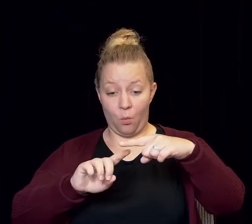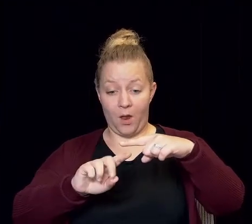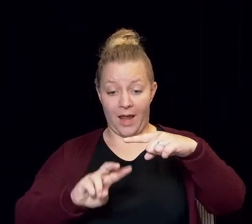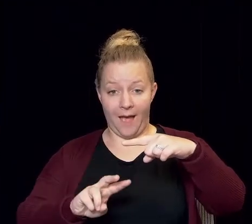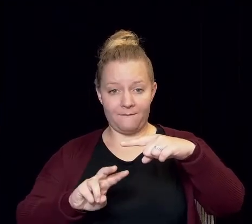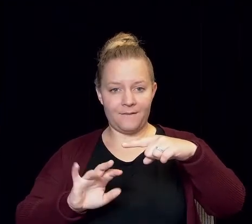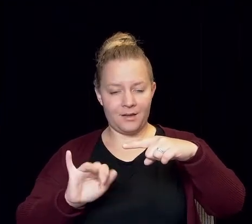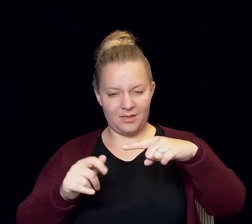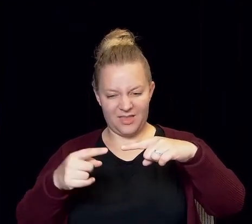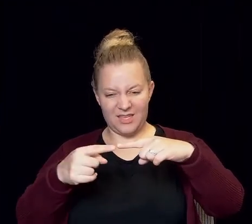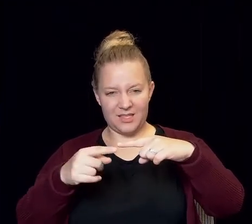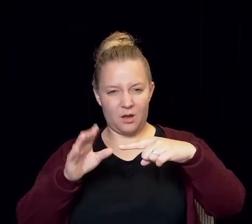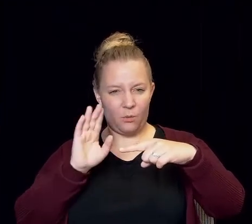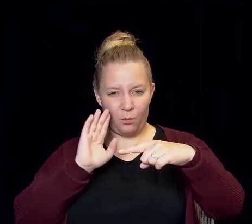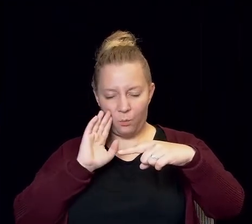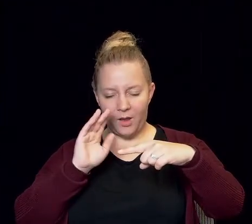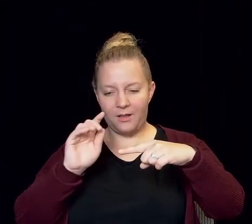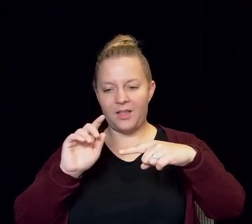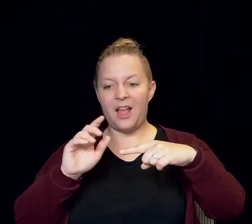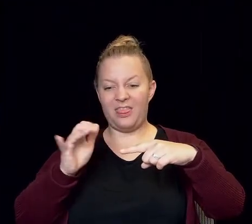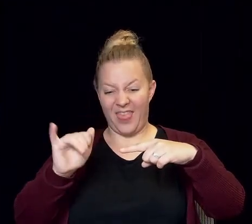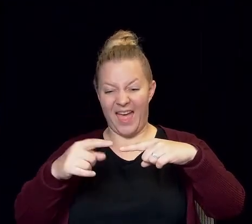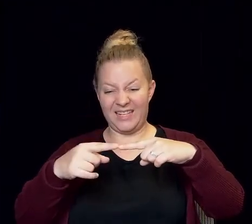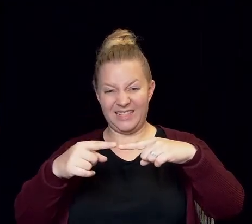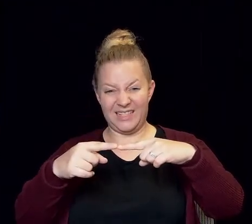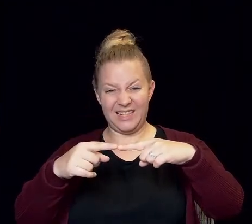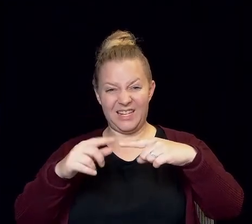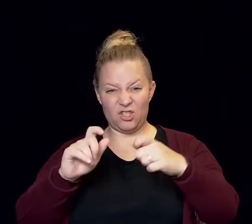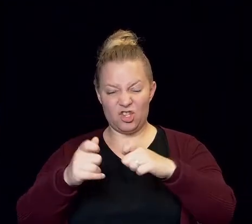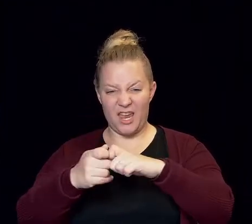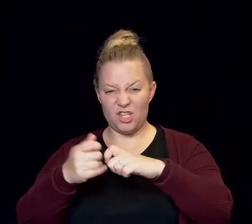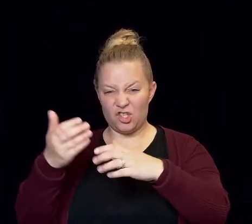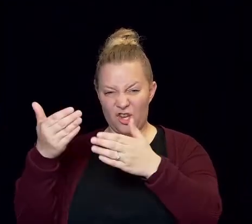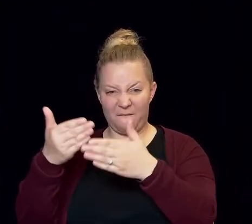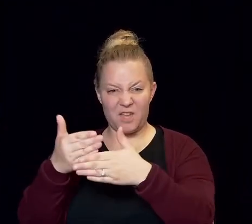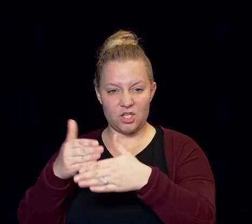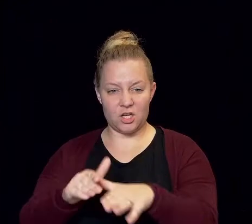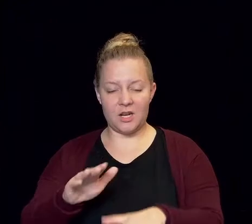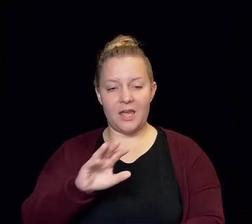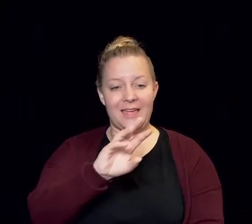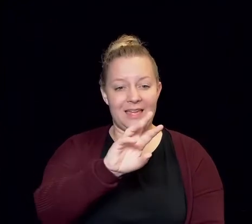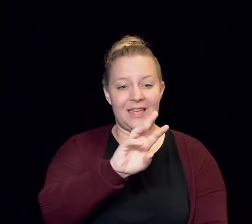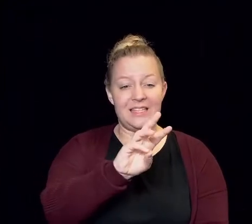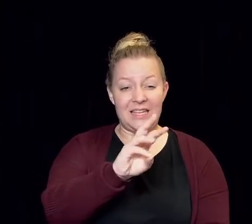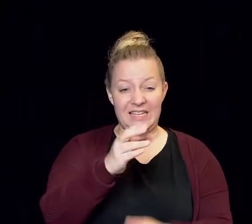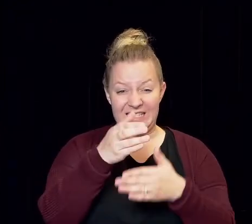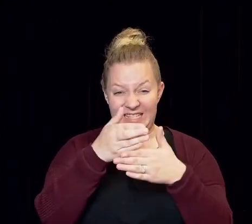are going to put our division sign. So, we're going to work it out as 6 divided by 1/2.